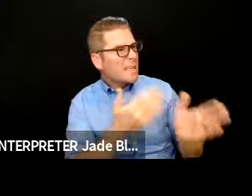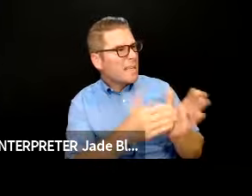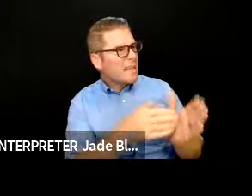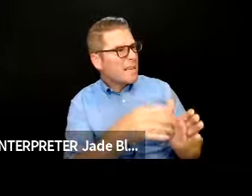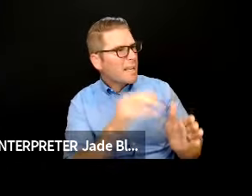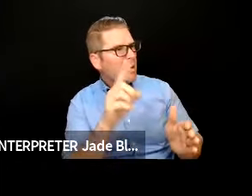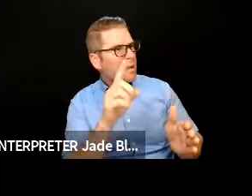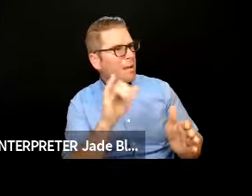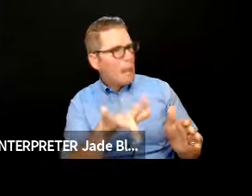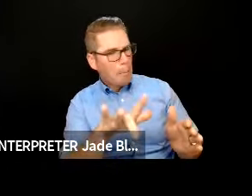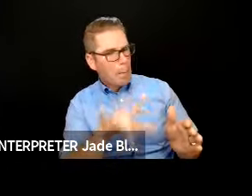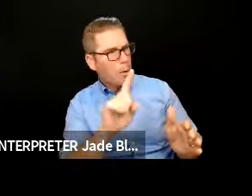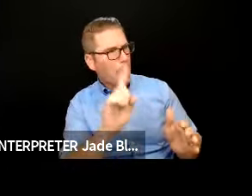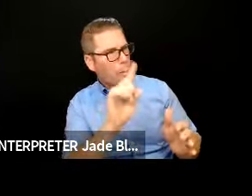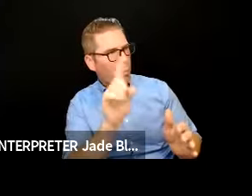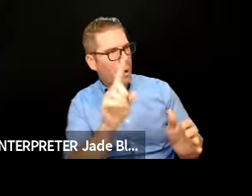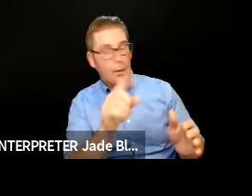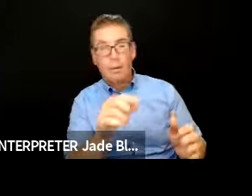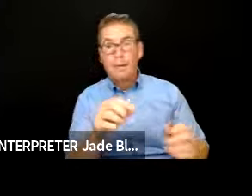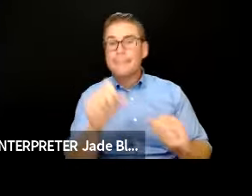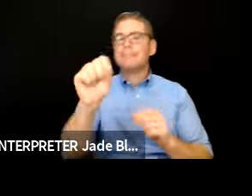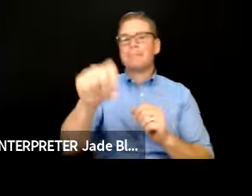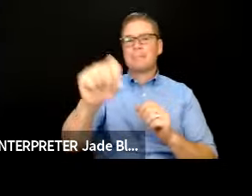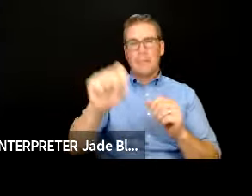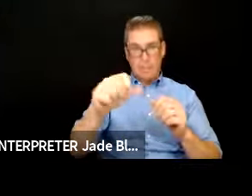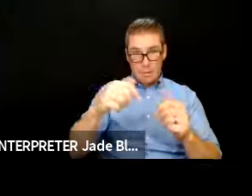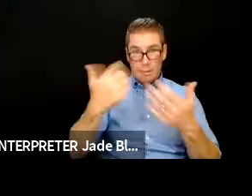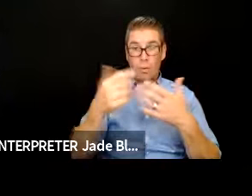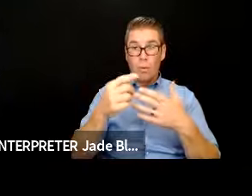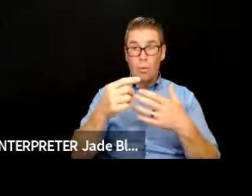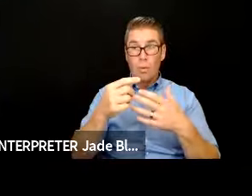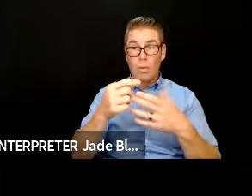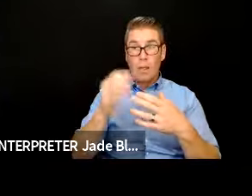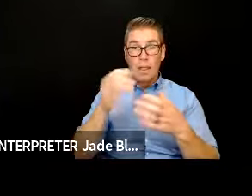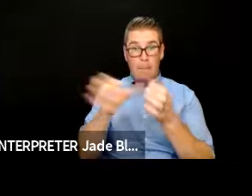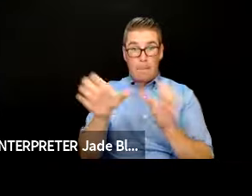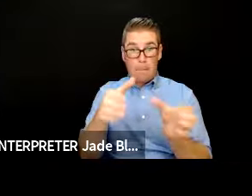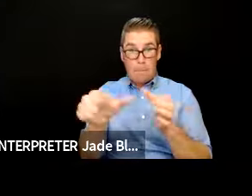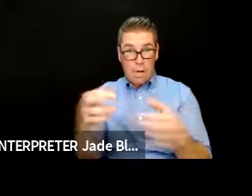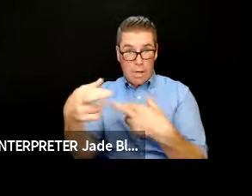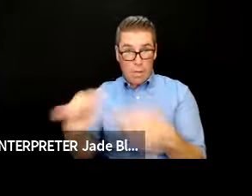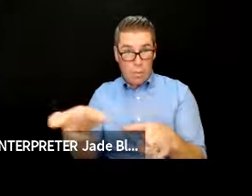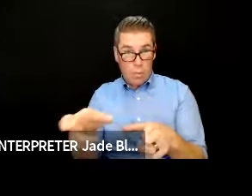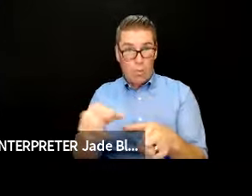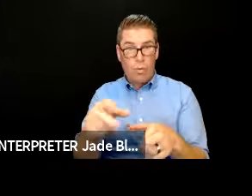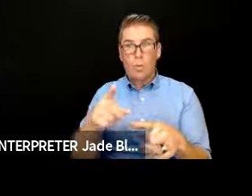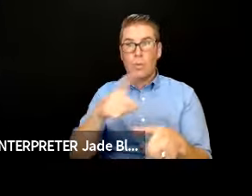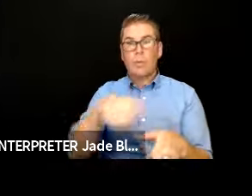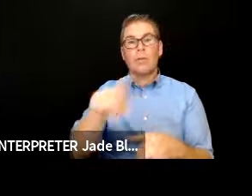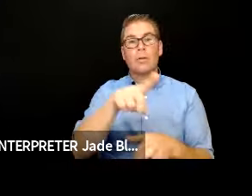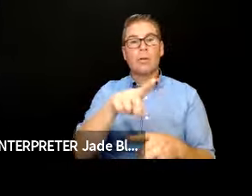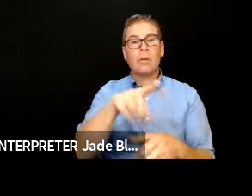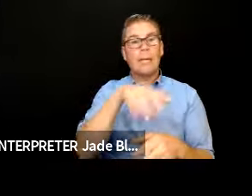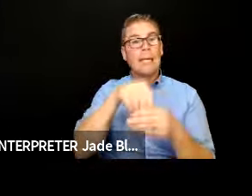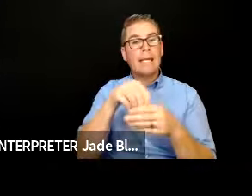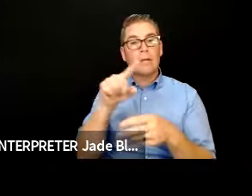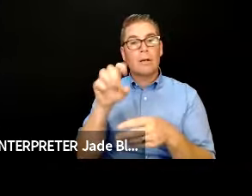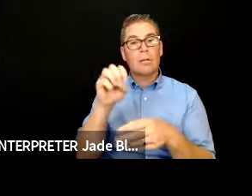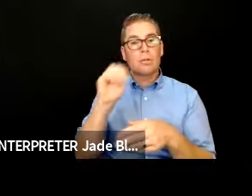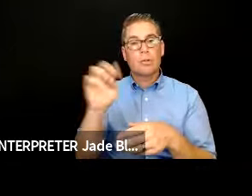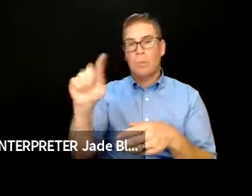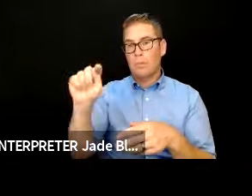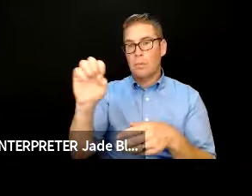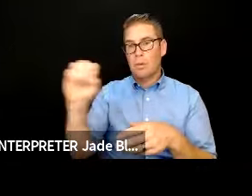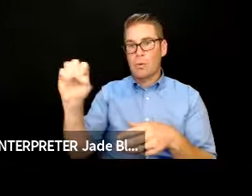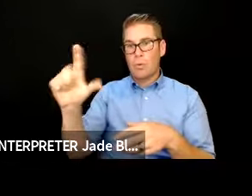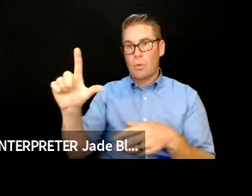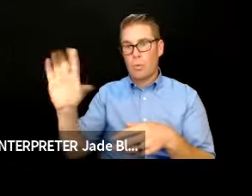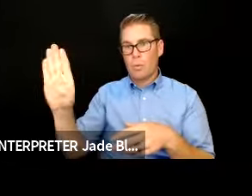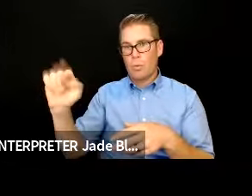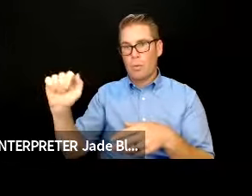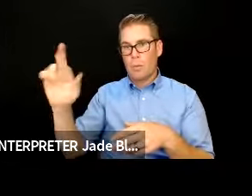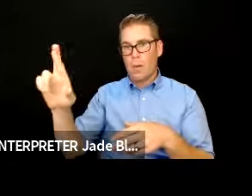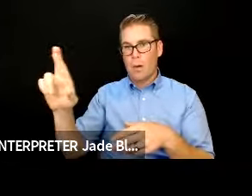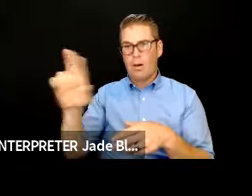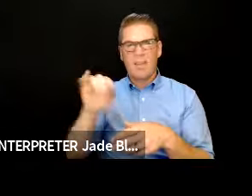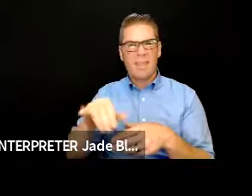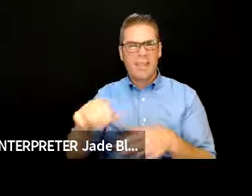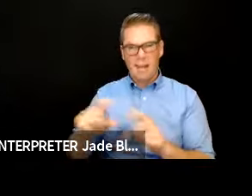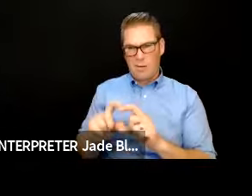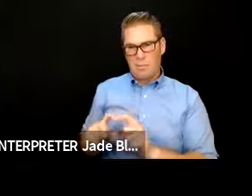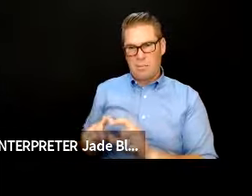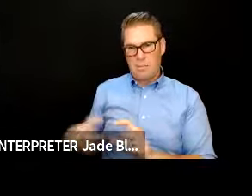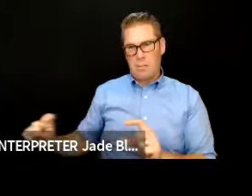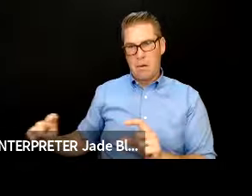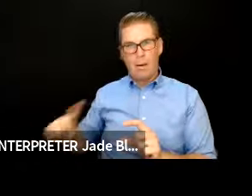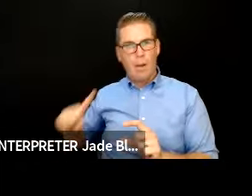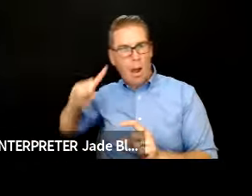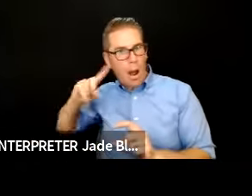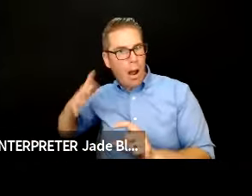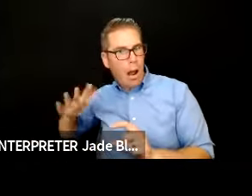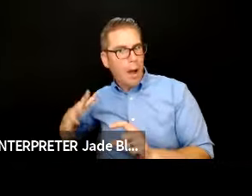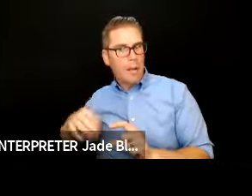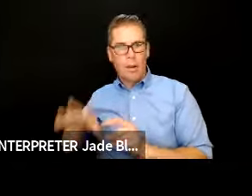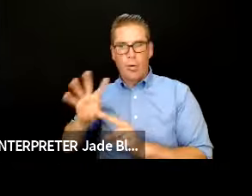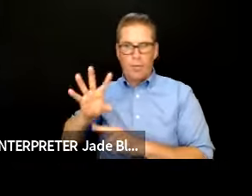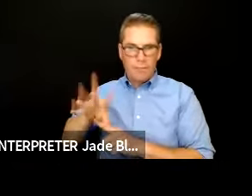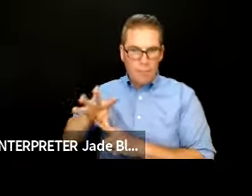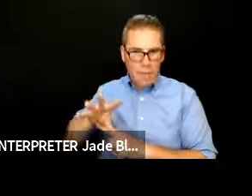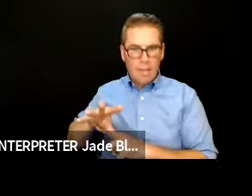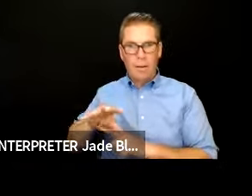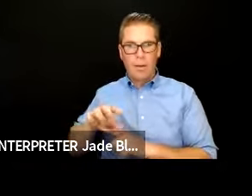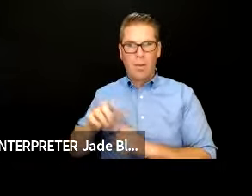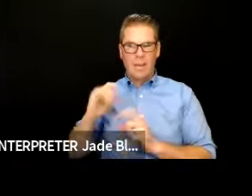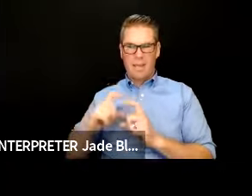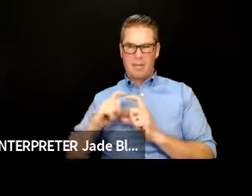Can you repeat that where your going to find that?